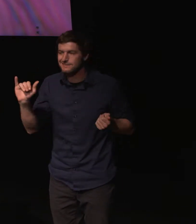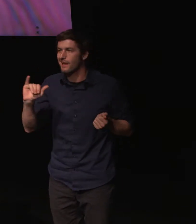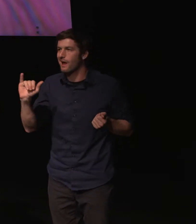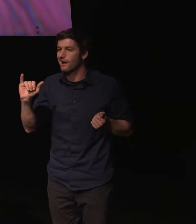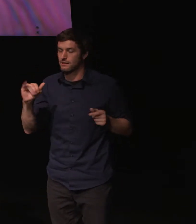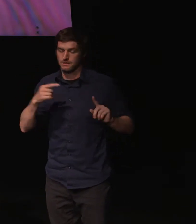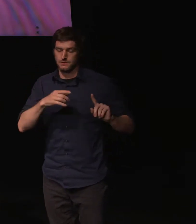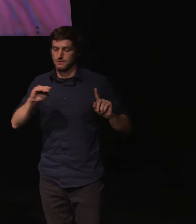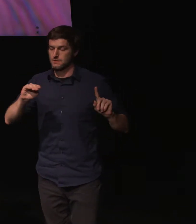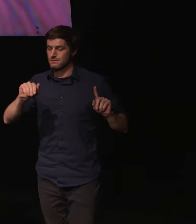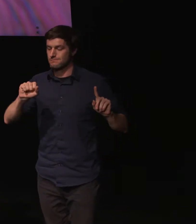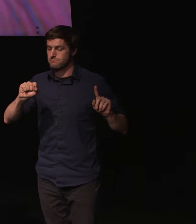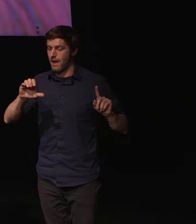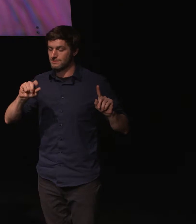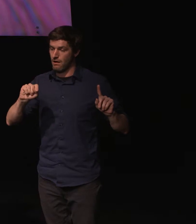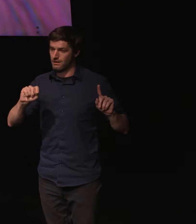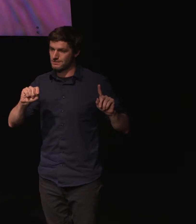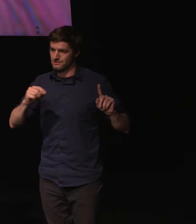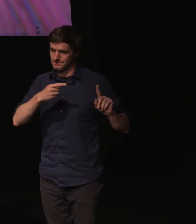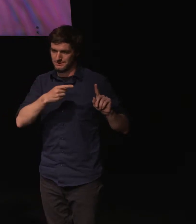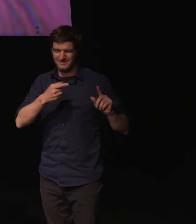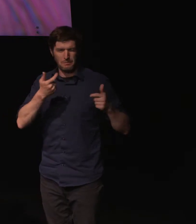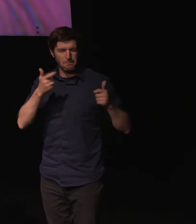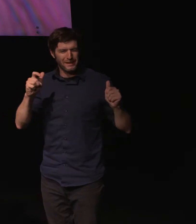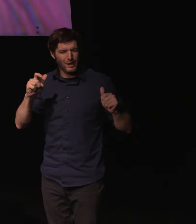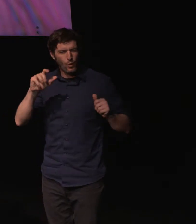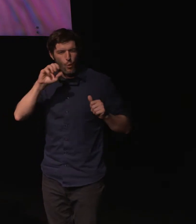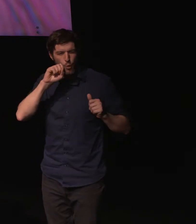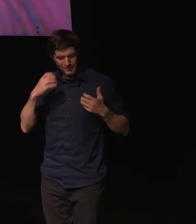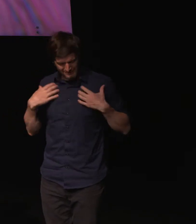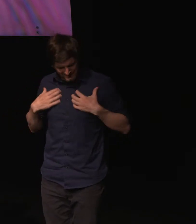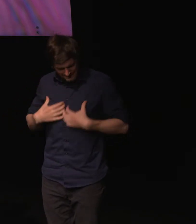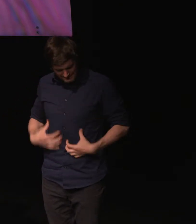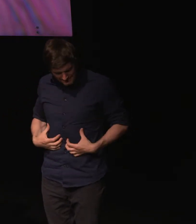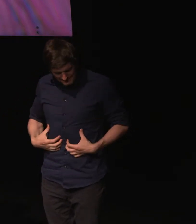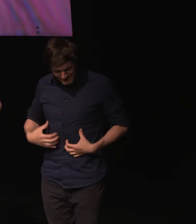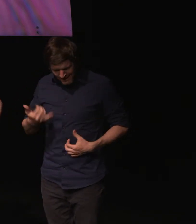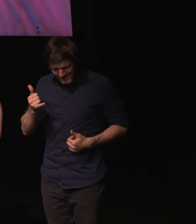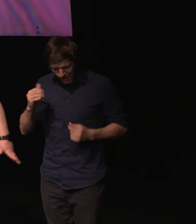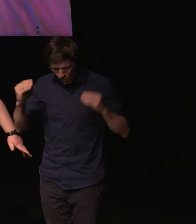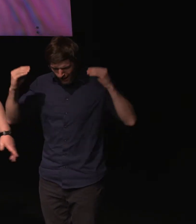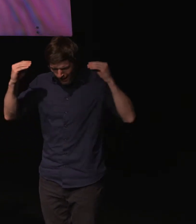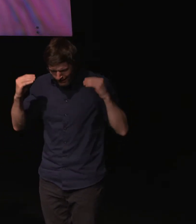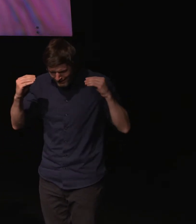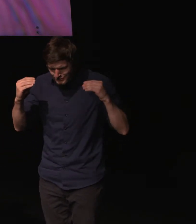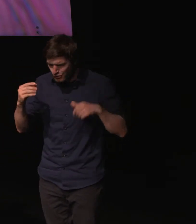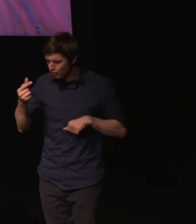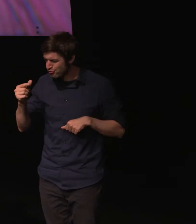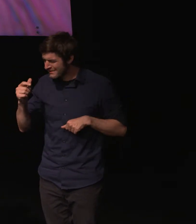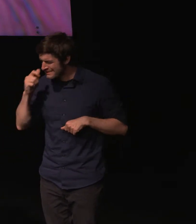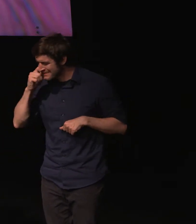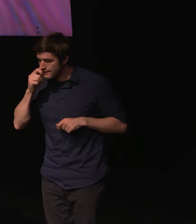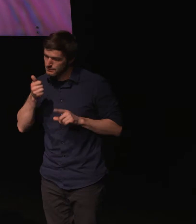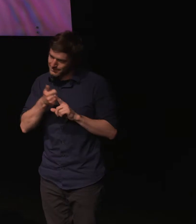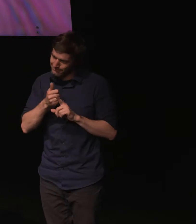He's a big yellow vest, there was a big orange vest and a big yellow hat and green skin. He's a chameleon, that's not weird